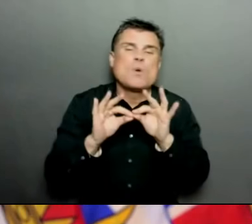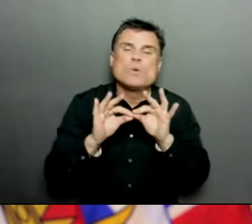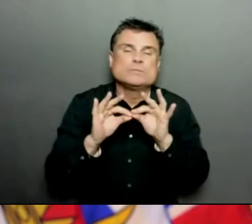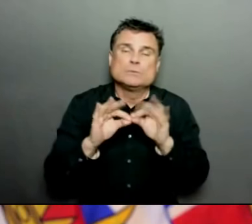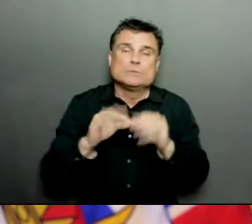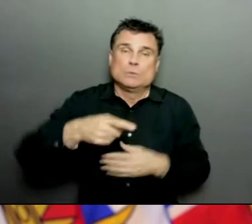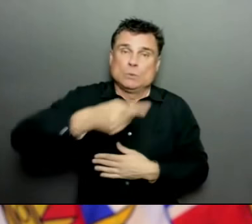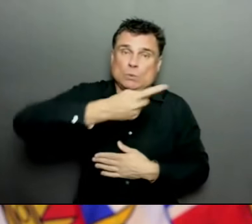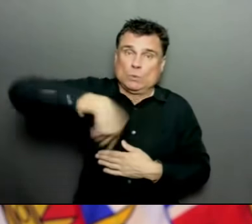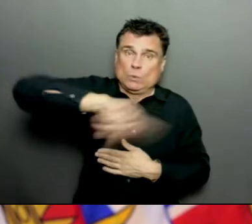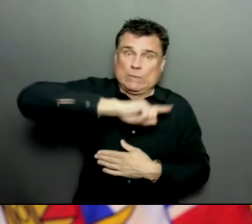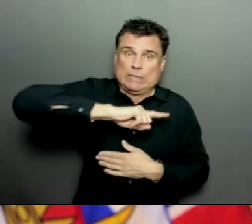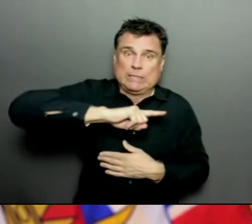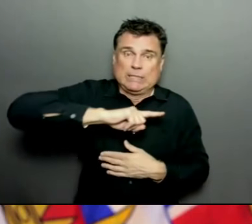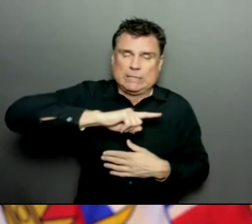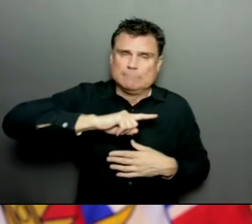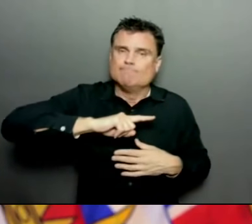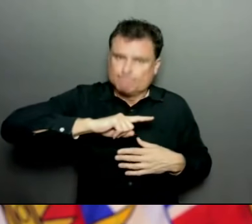the place of planning for how we will get to